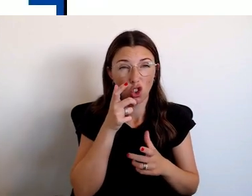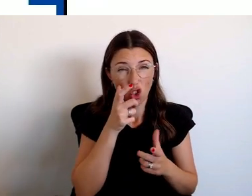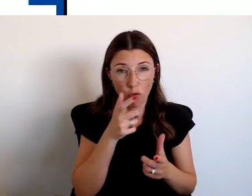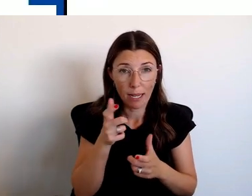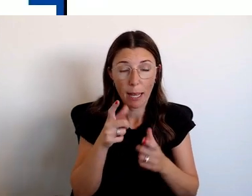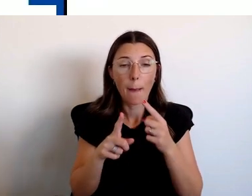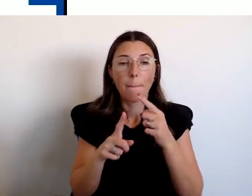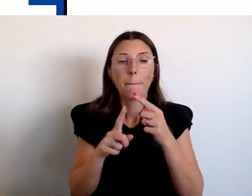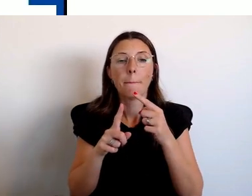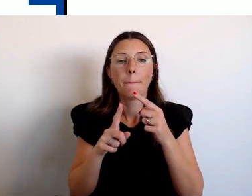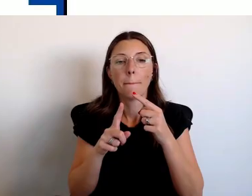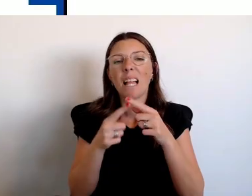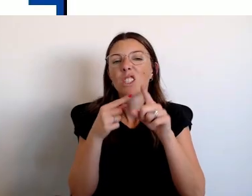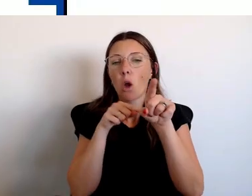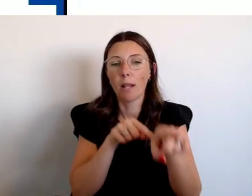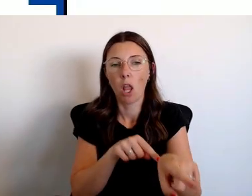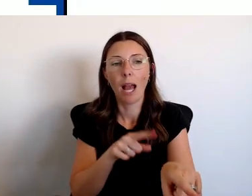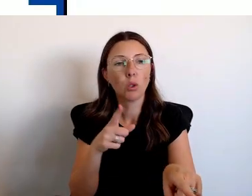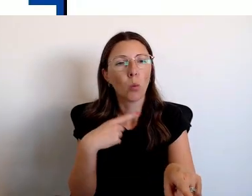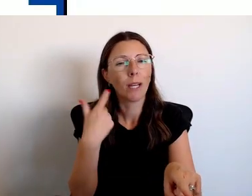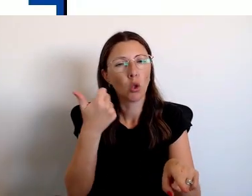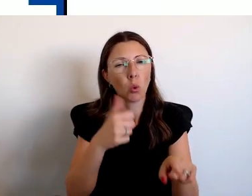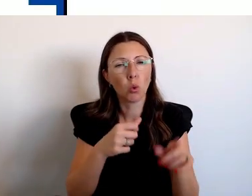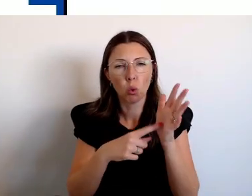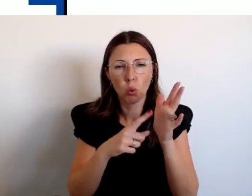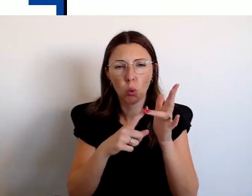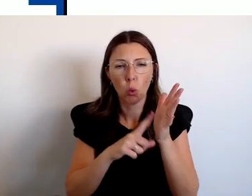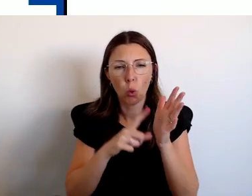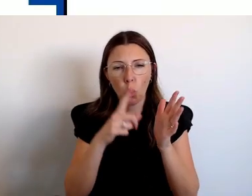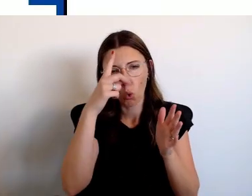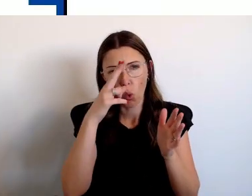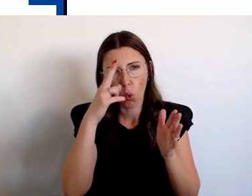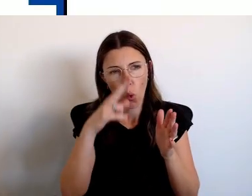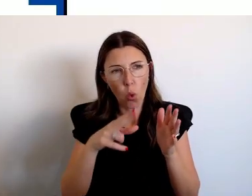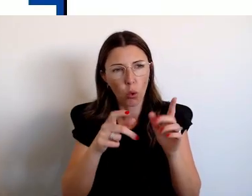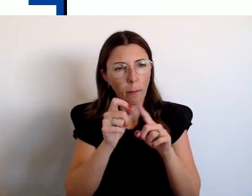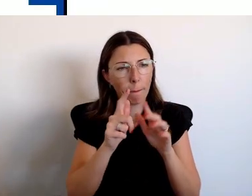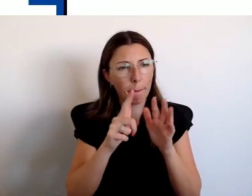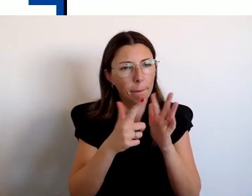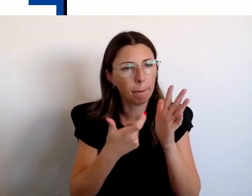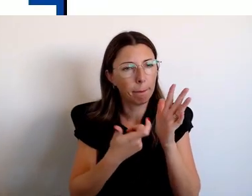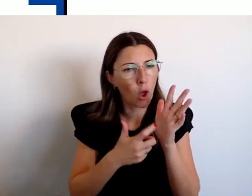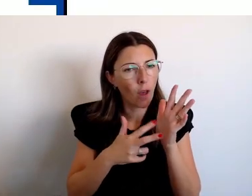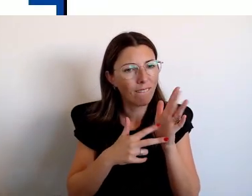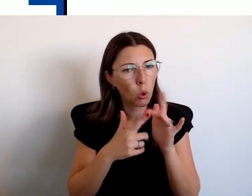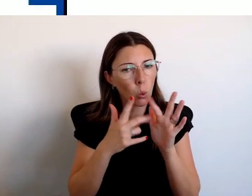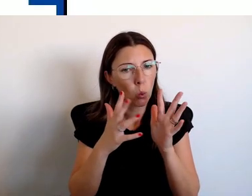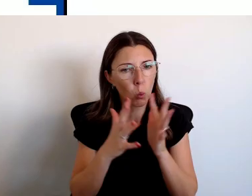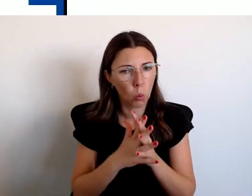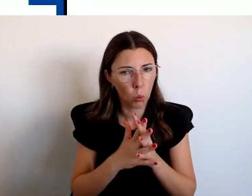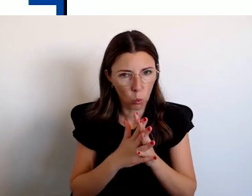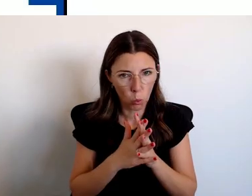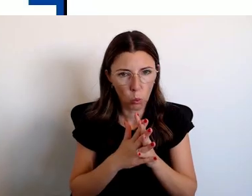And we use a tool called Purview to do this. And you'll see some of its features on the screen in front of you.